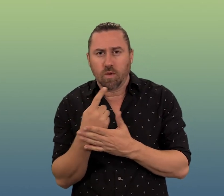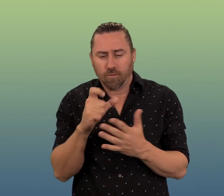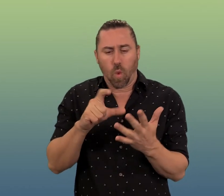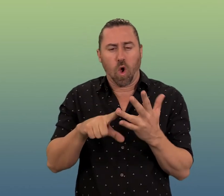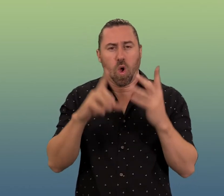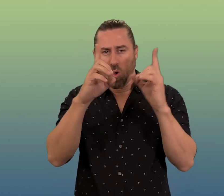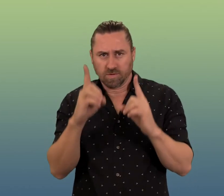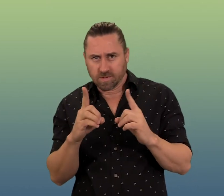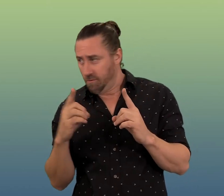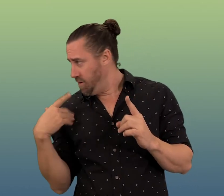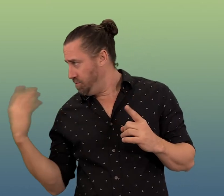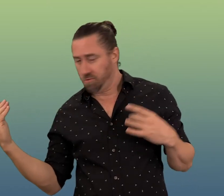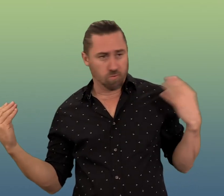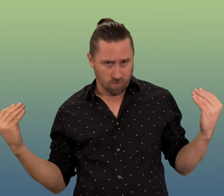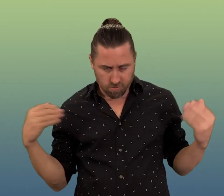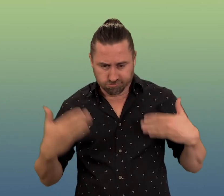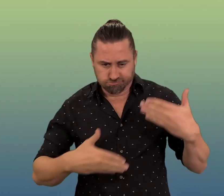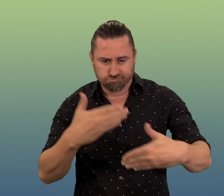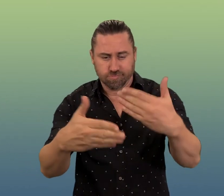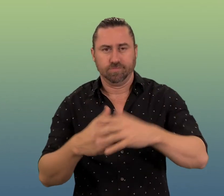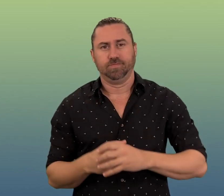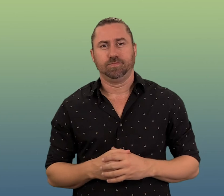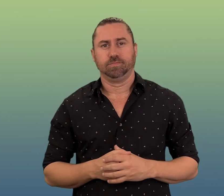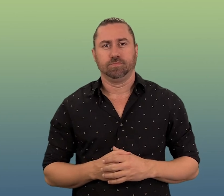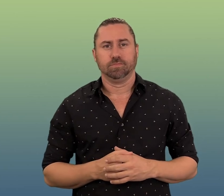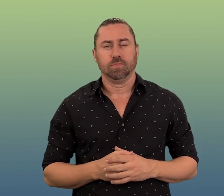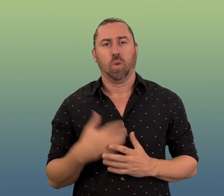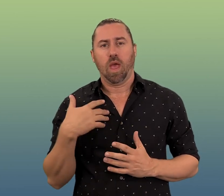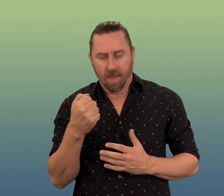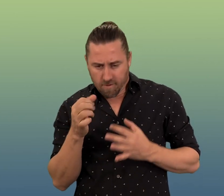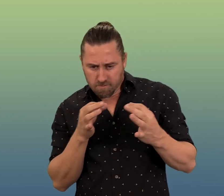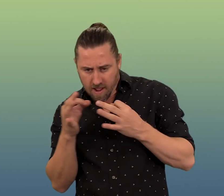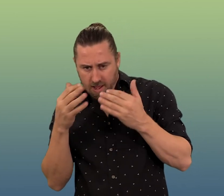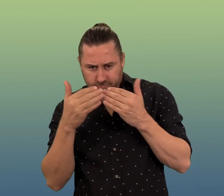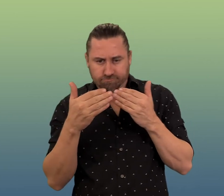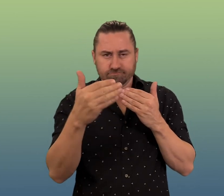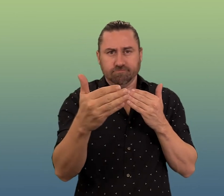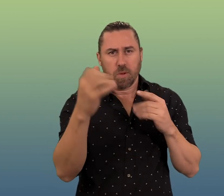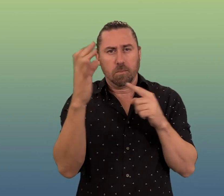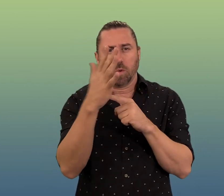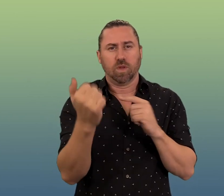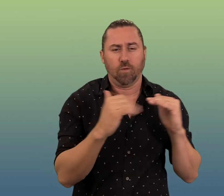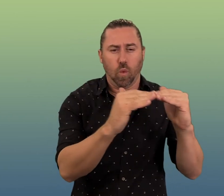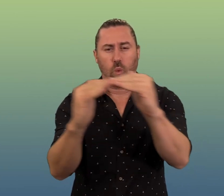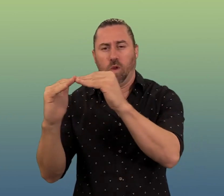in co-design of our products and services. Signal intent to move to universal design.